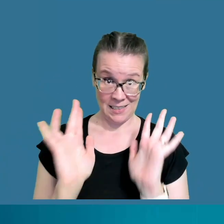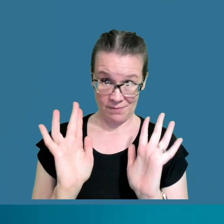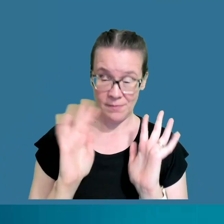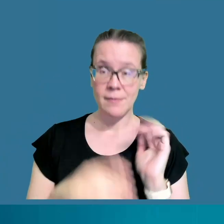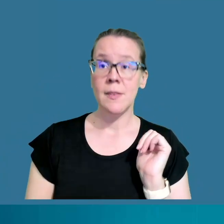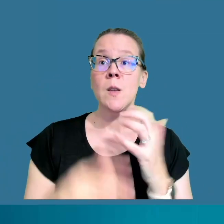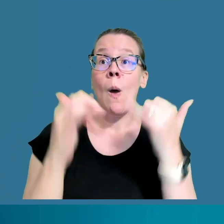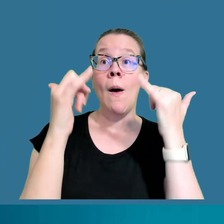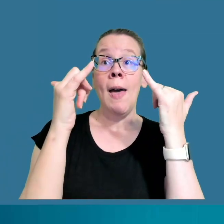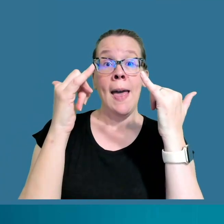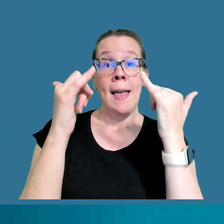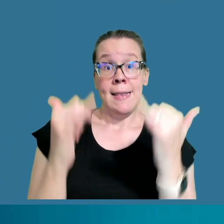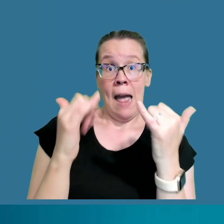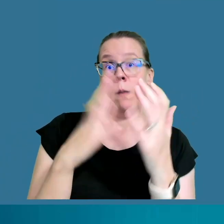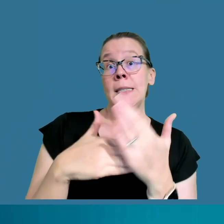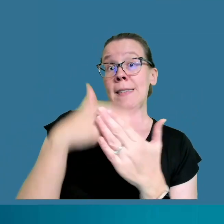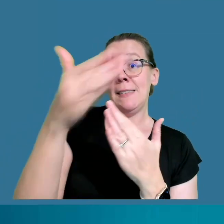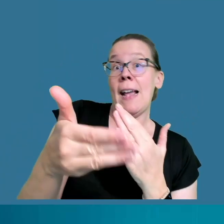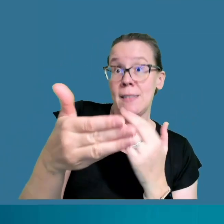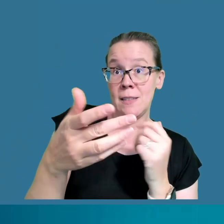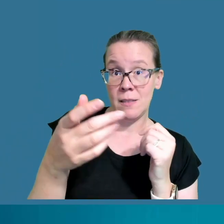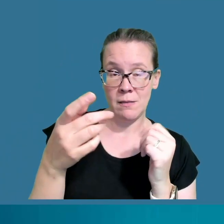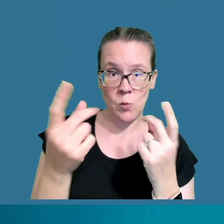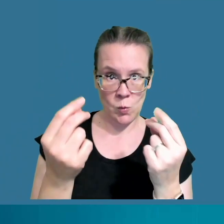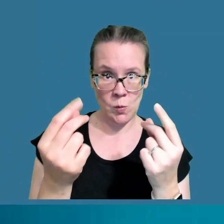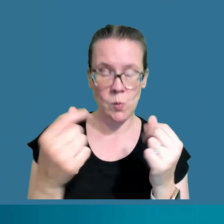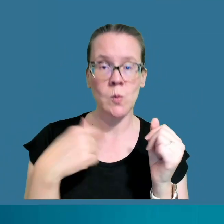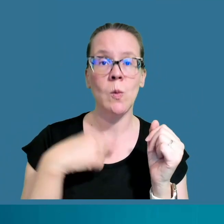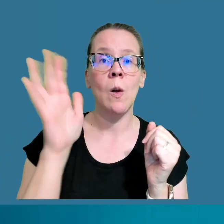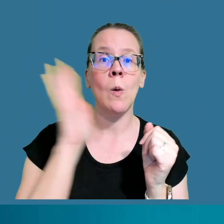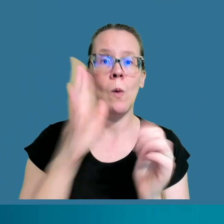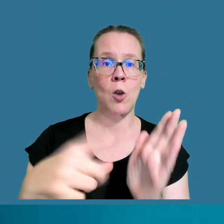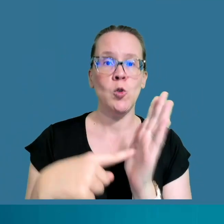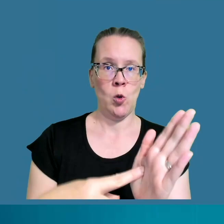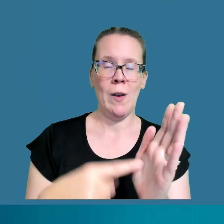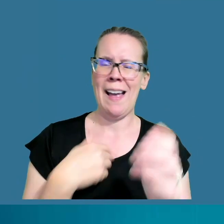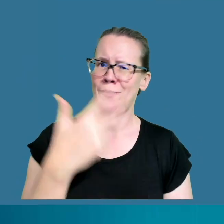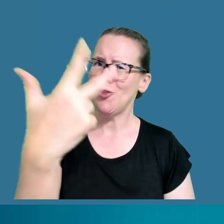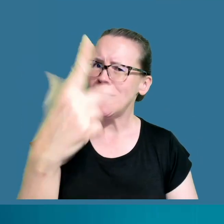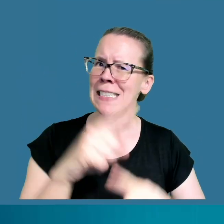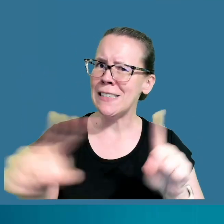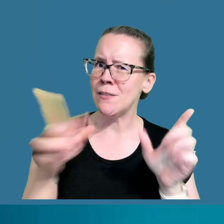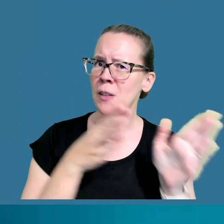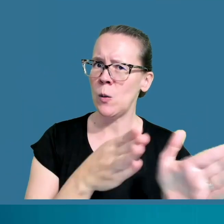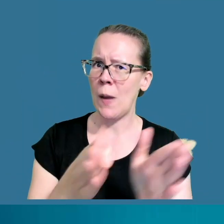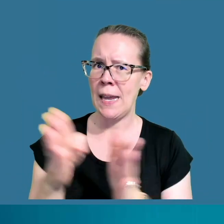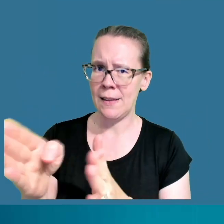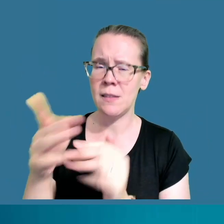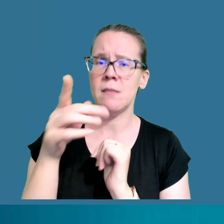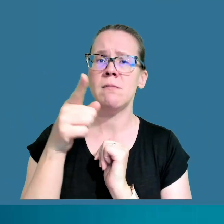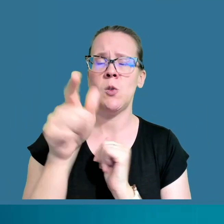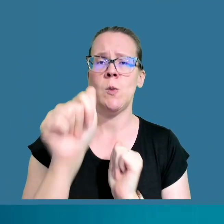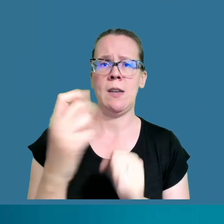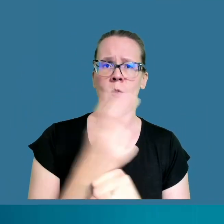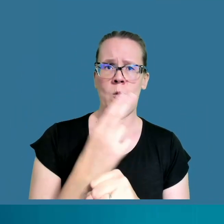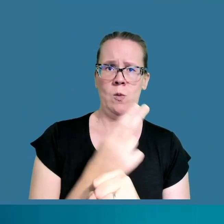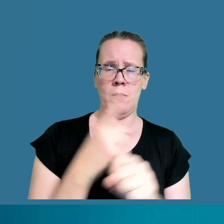So that is it for me today! Um... on my next tutorial I plan on showing you three different